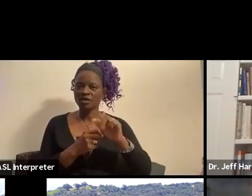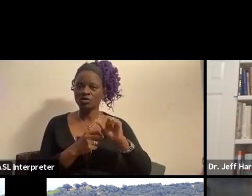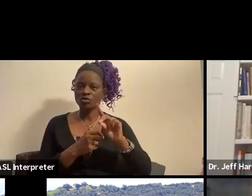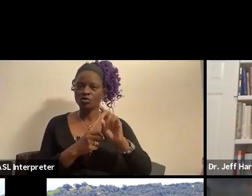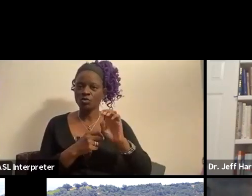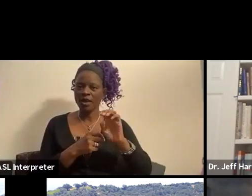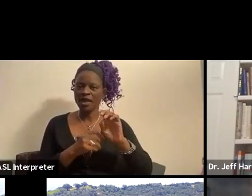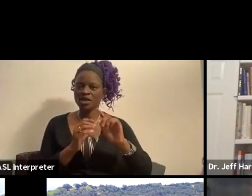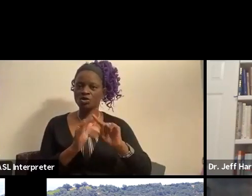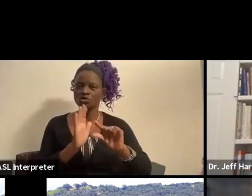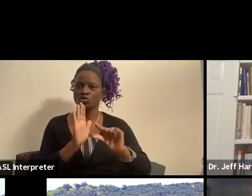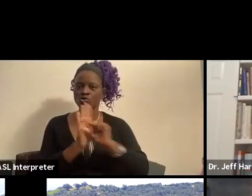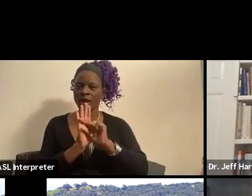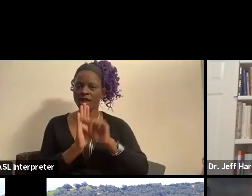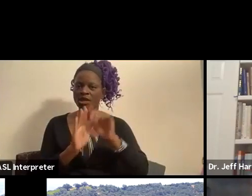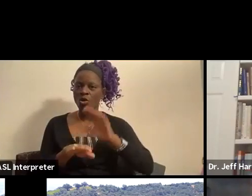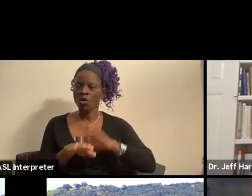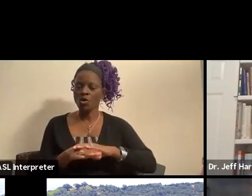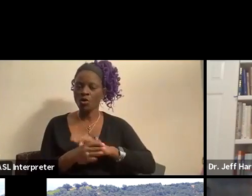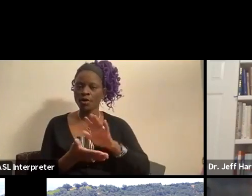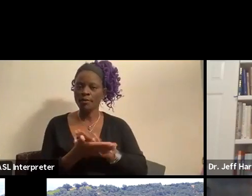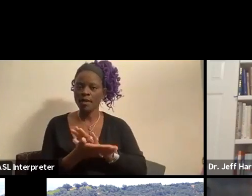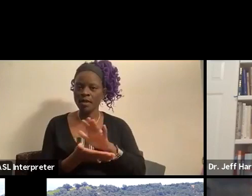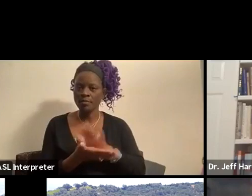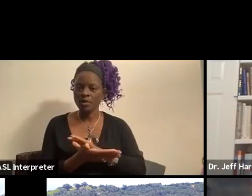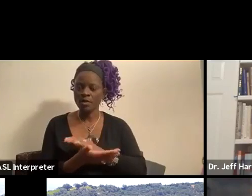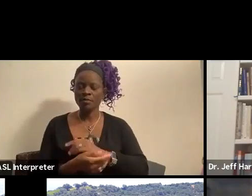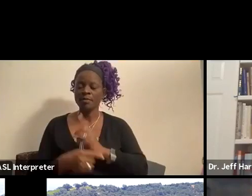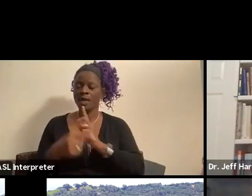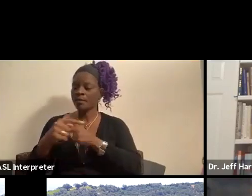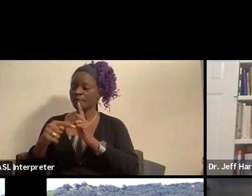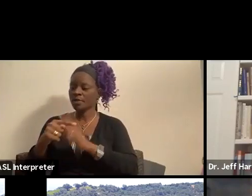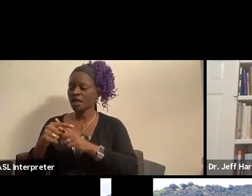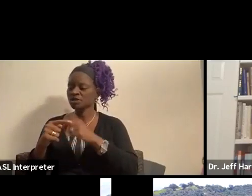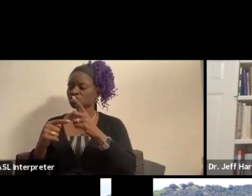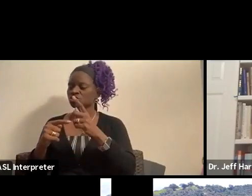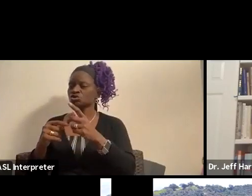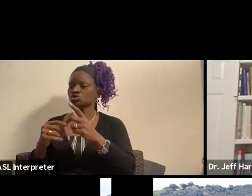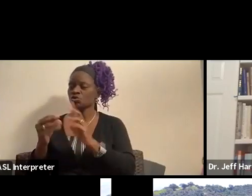I said, we've expanded our own services of county office. We added a behavioral health department.